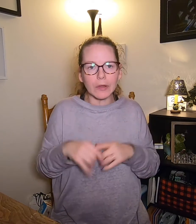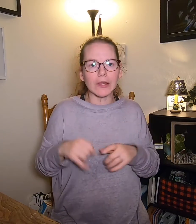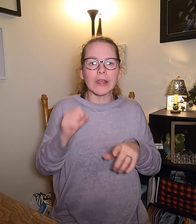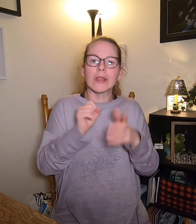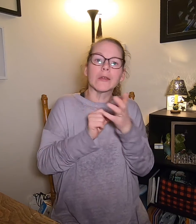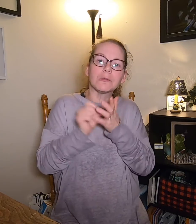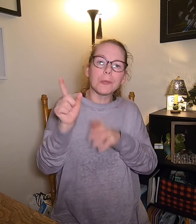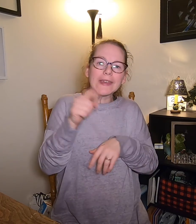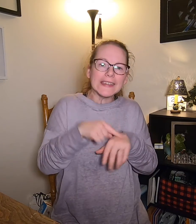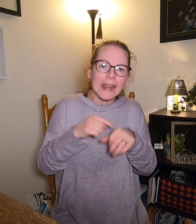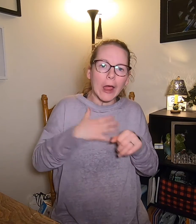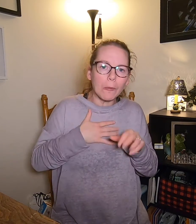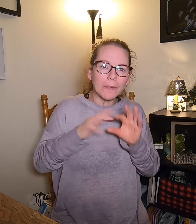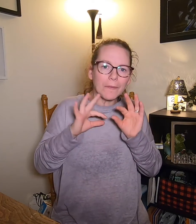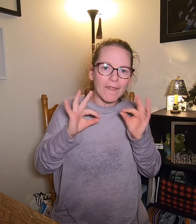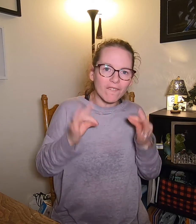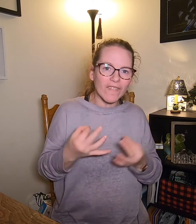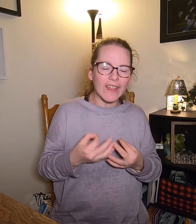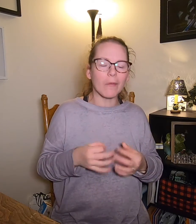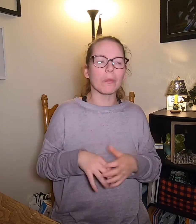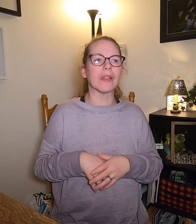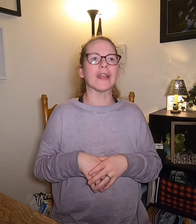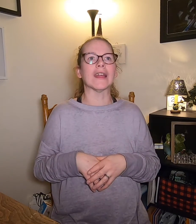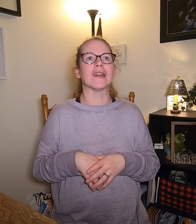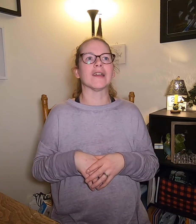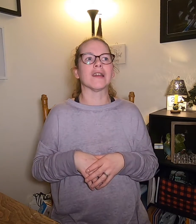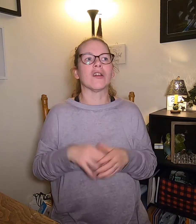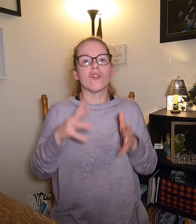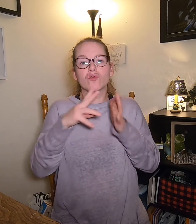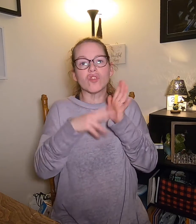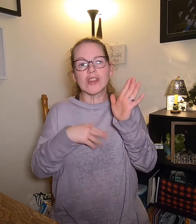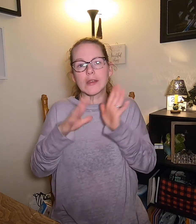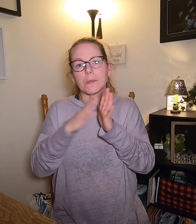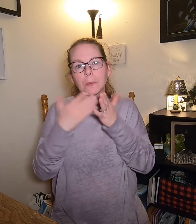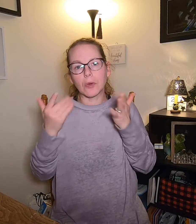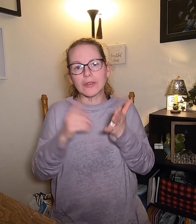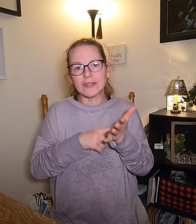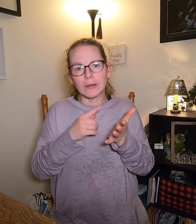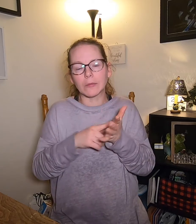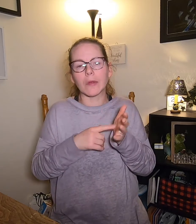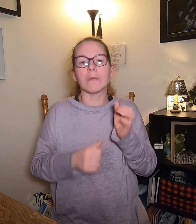spending time with my family reading books sometime